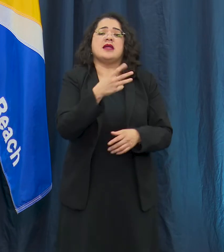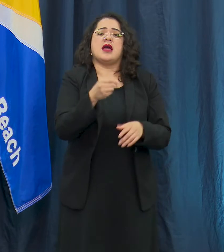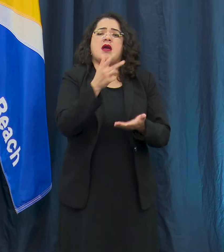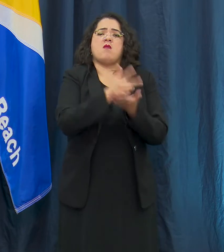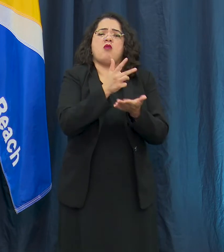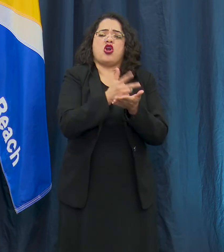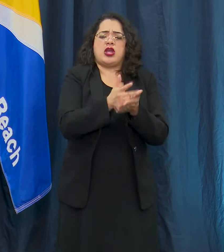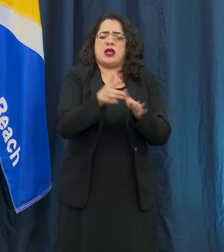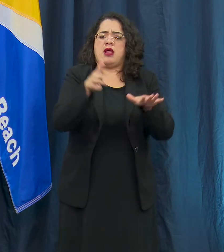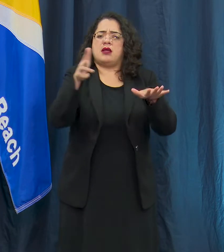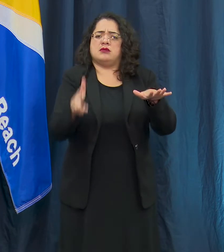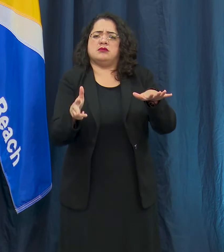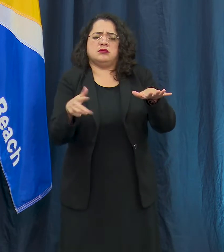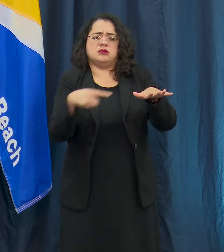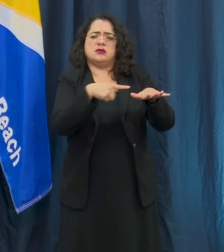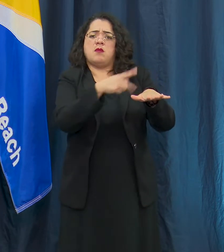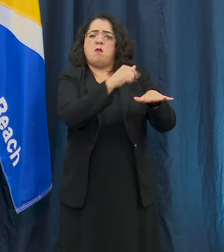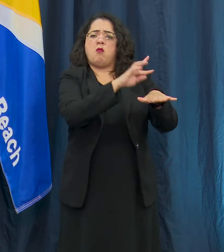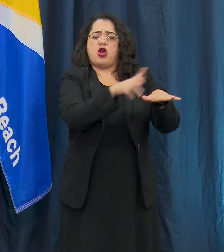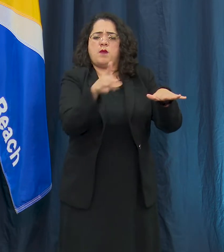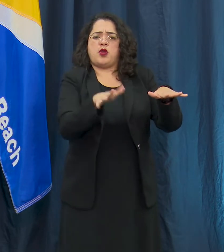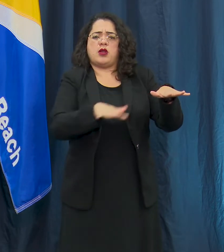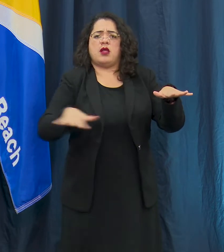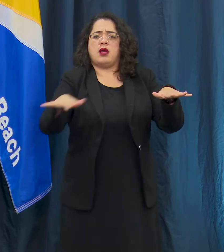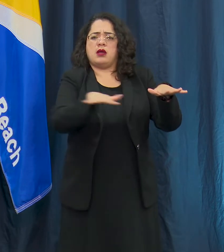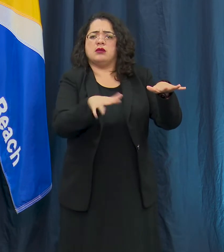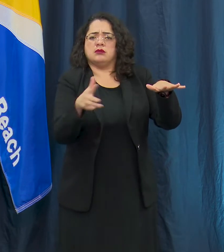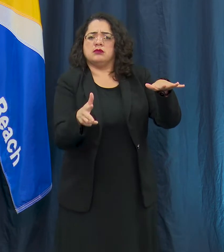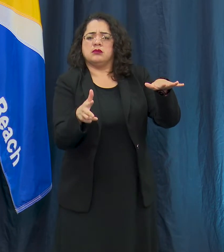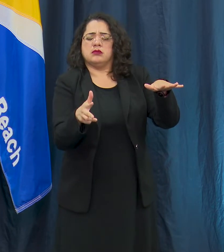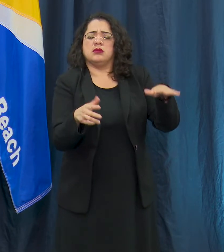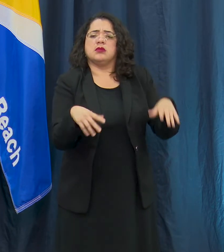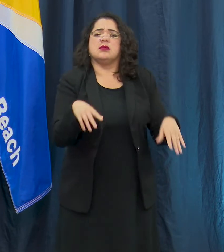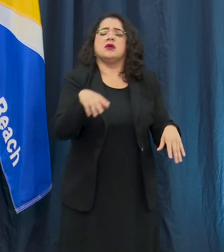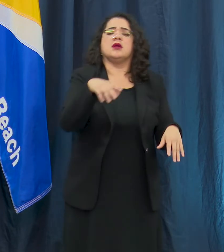happens on Monday and again I just want to remind everyone that everything I